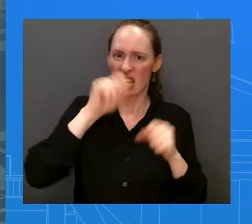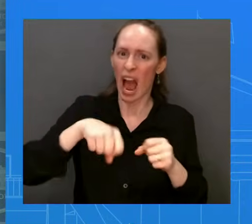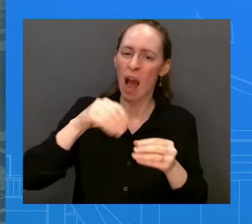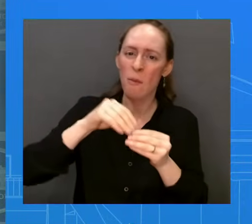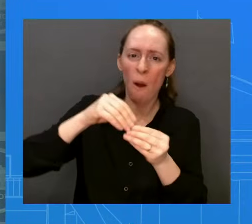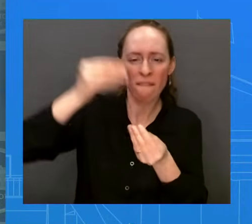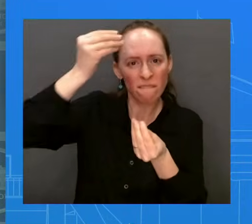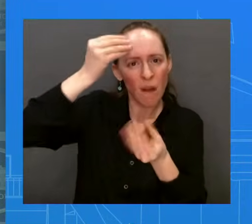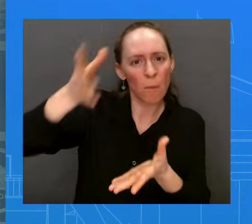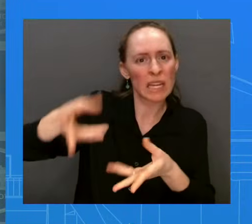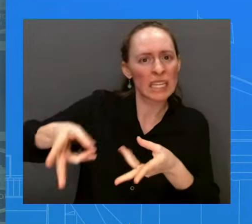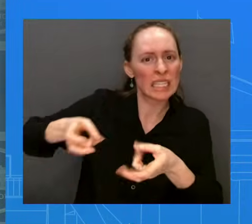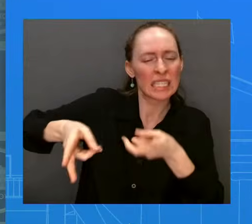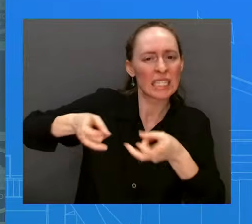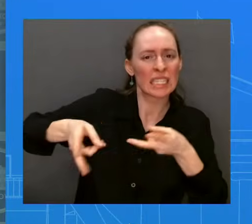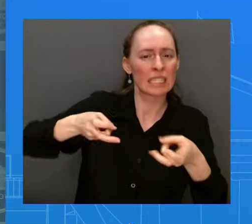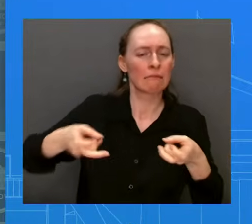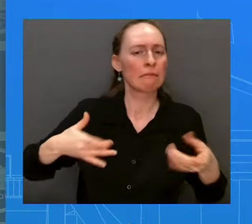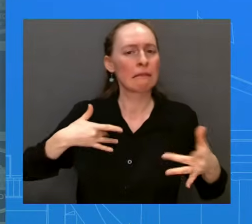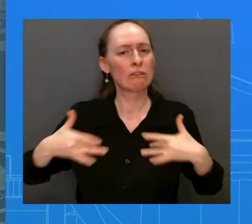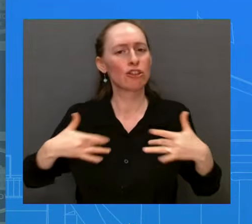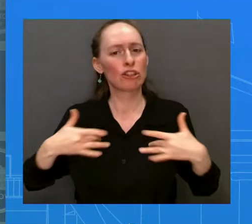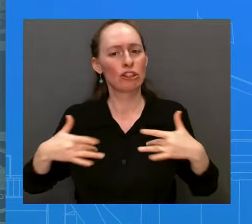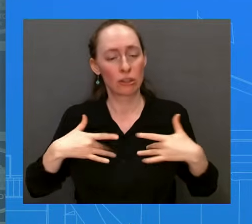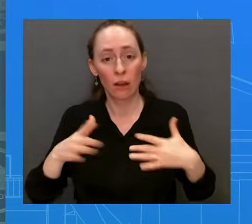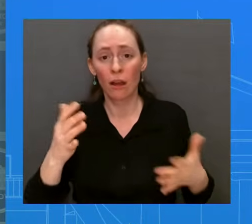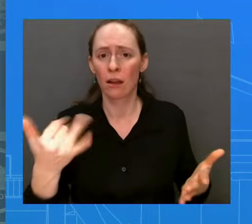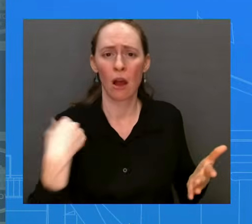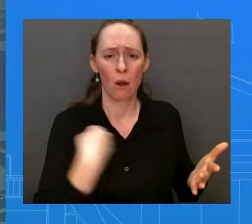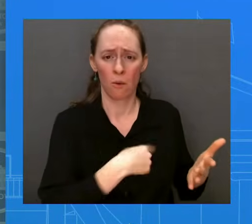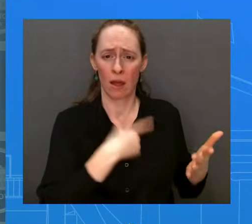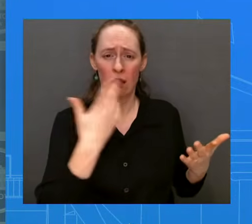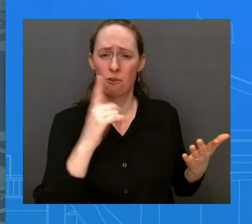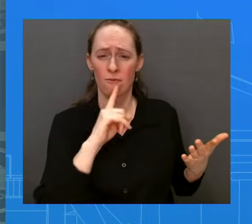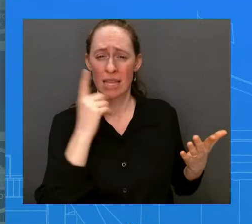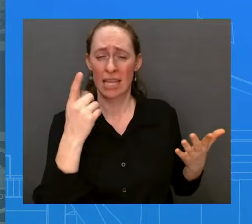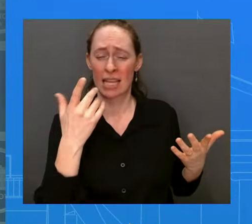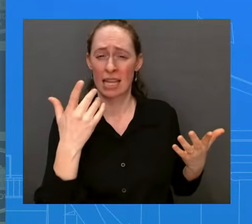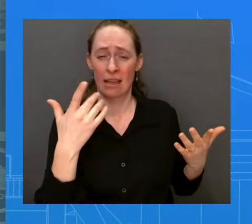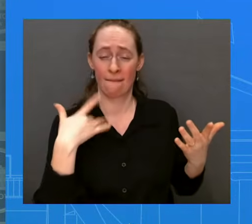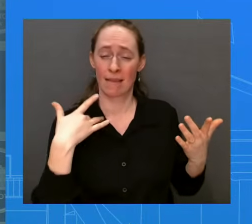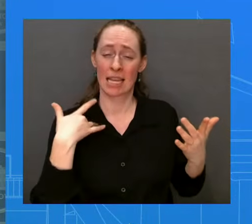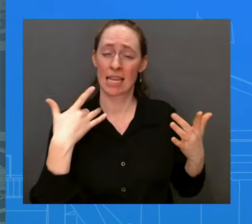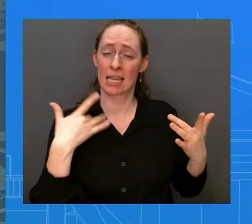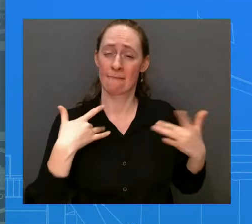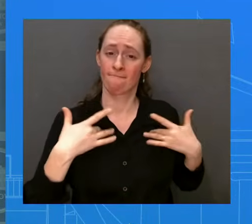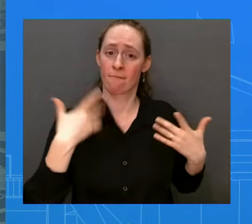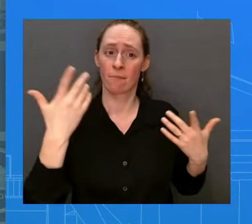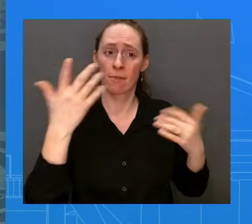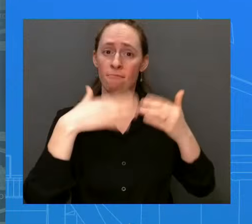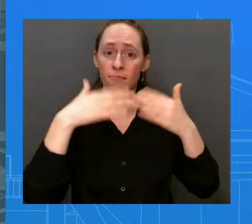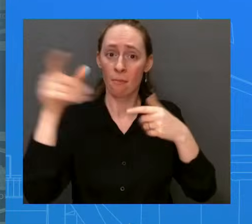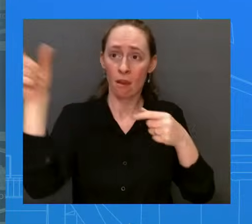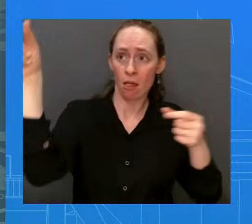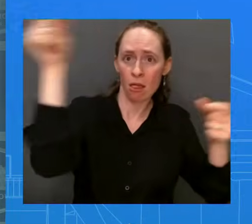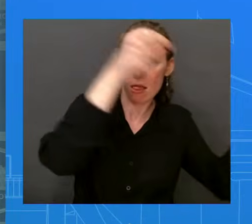Indeed, President Biden conducted the first-ever Daily Intelligence Briefing session devoted to this phenomenon back in June of 2021.